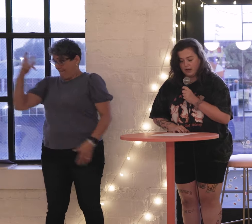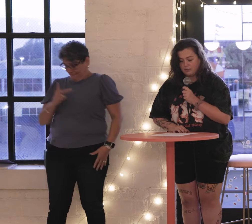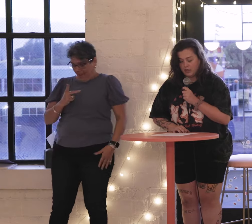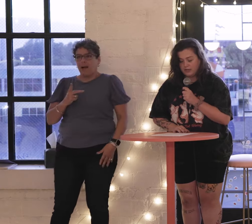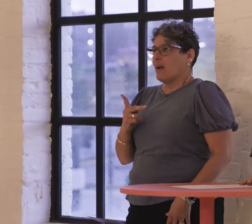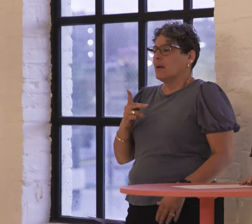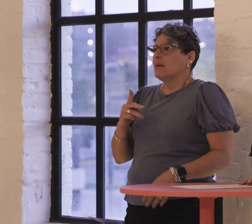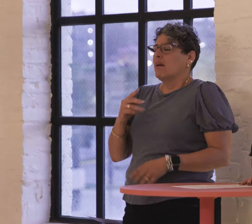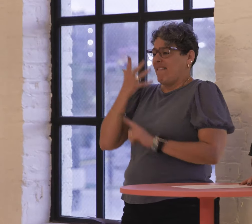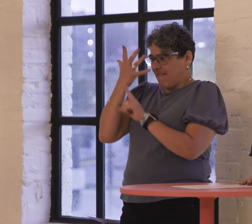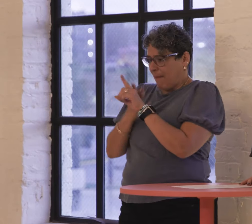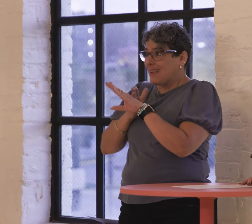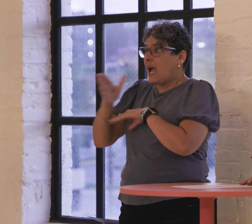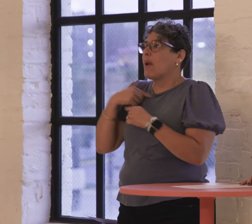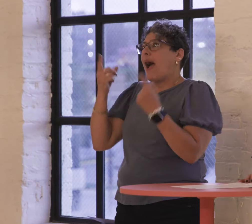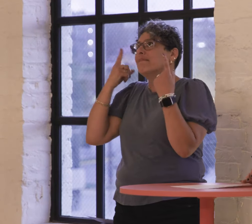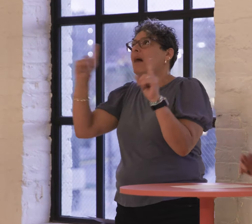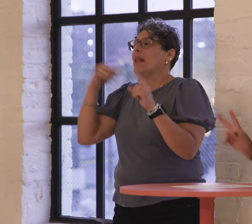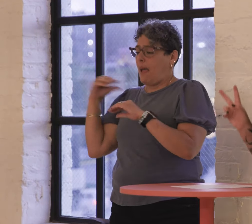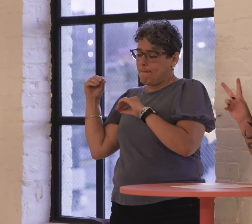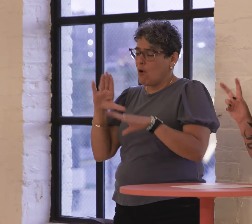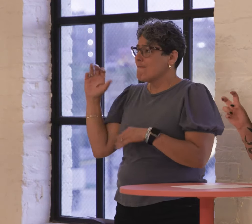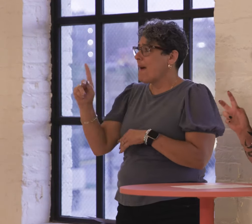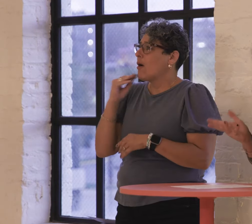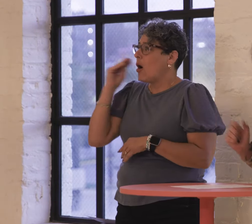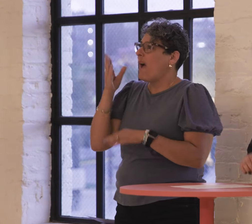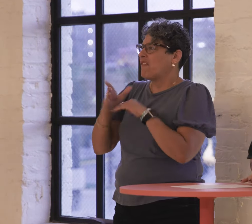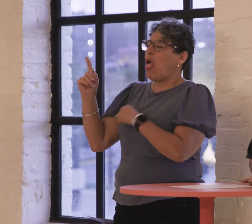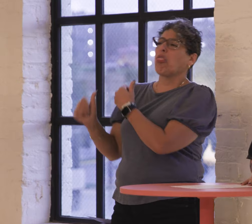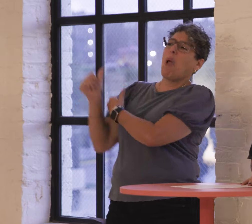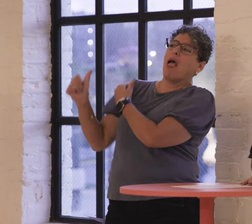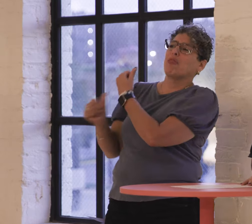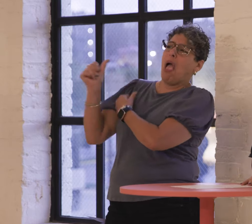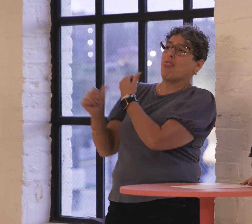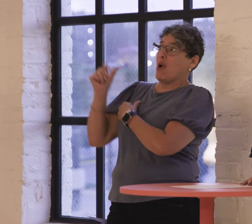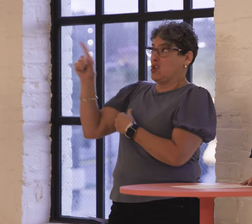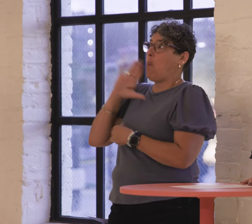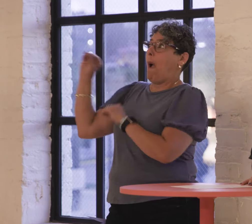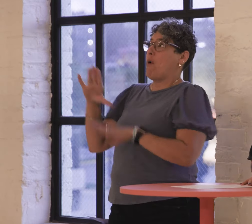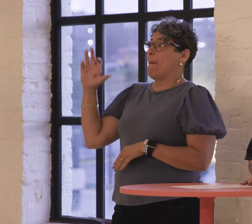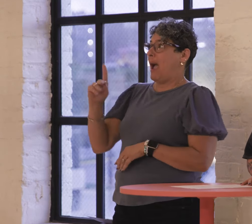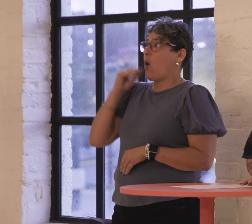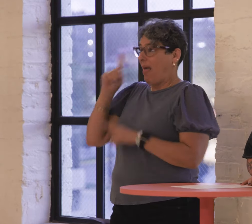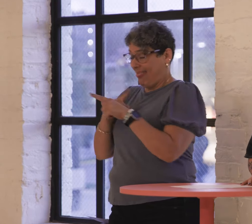five months after finally moving back home after years of 'threats' to do so, that was going to be the sinking moment.